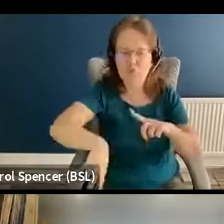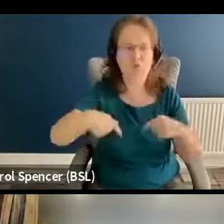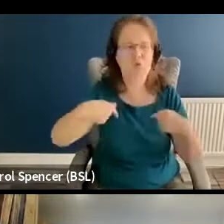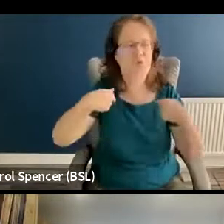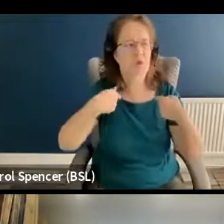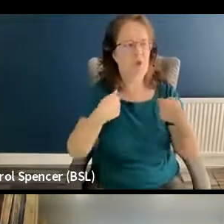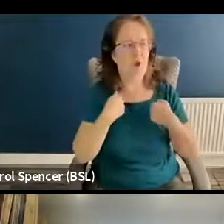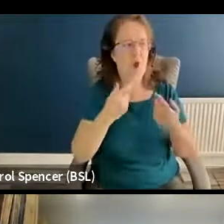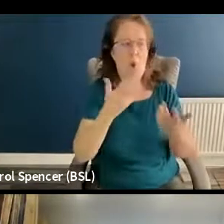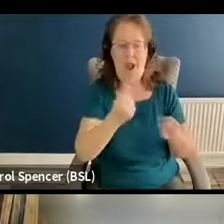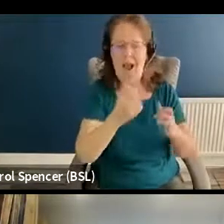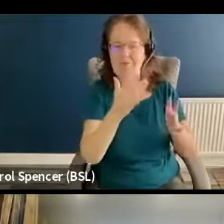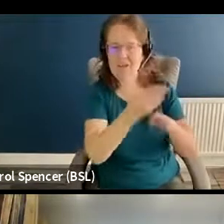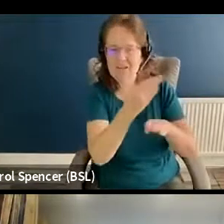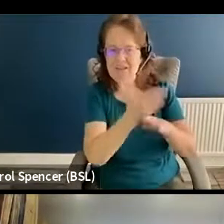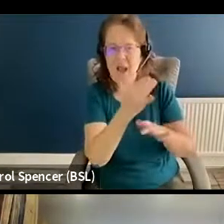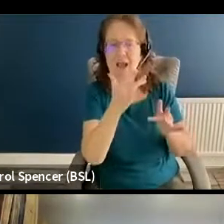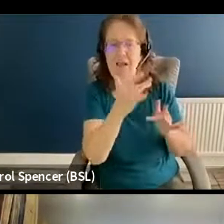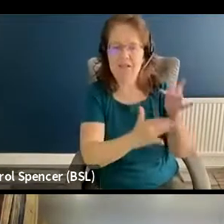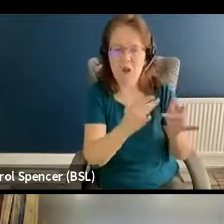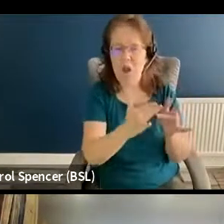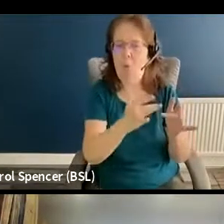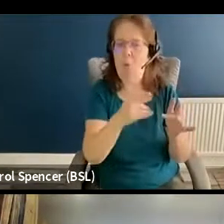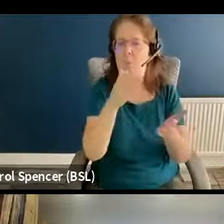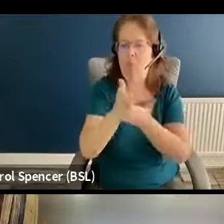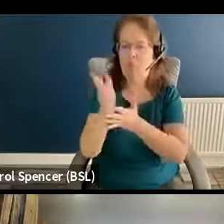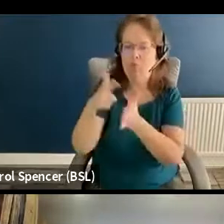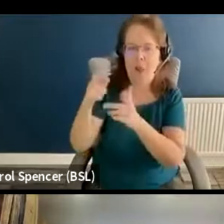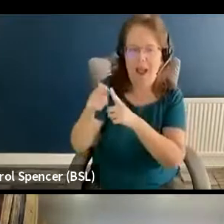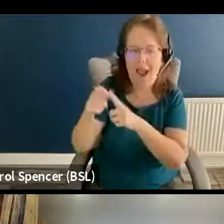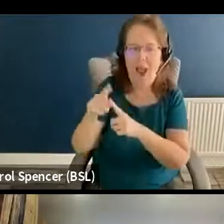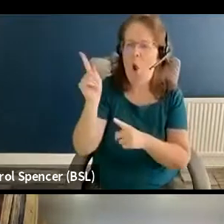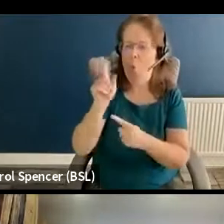through the website, through the app and looking, what are the main things that you would be doing